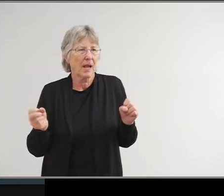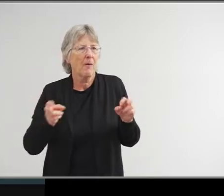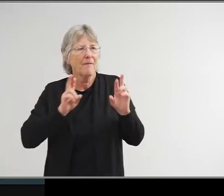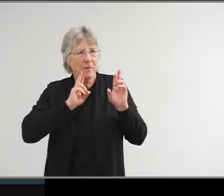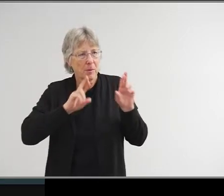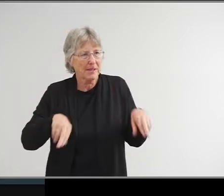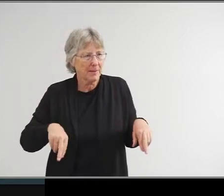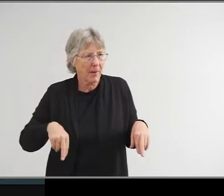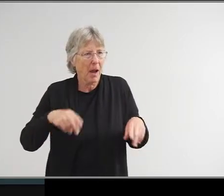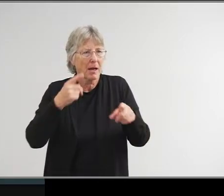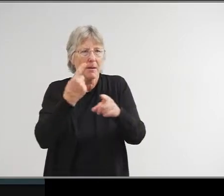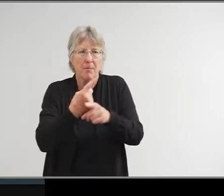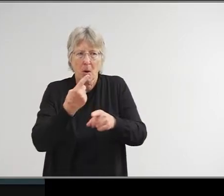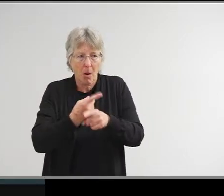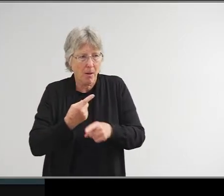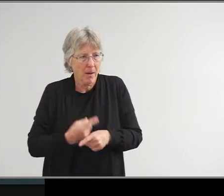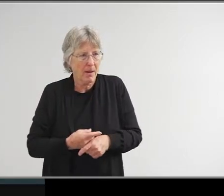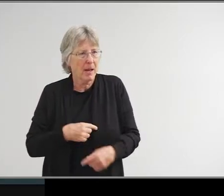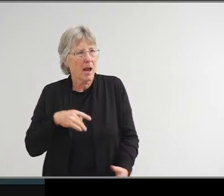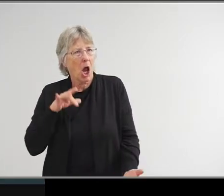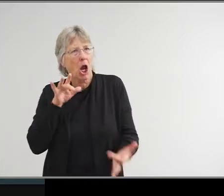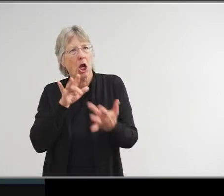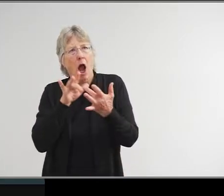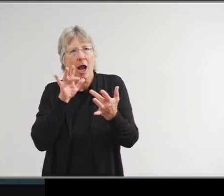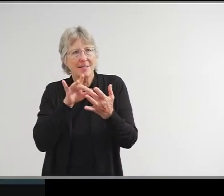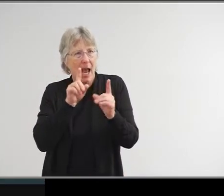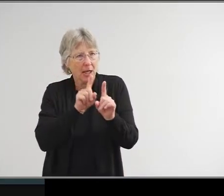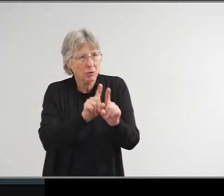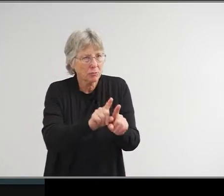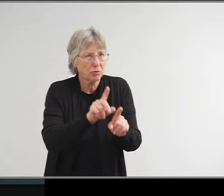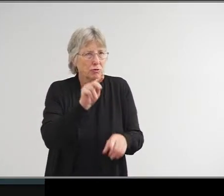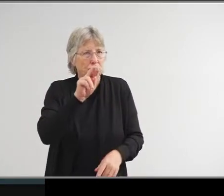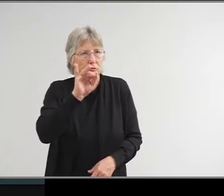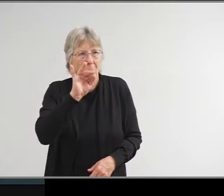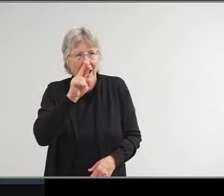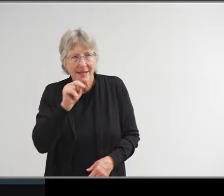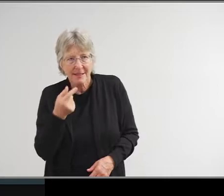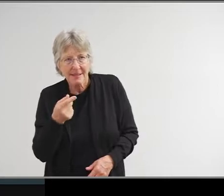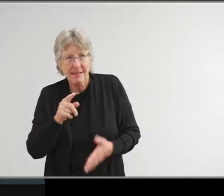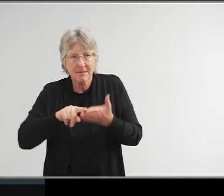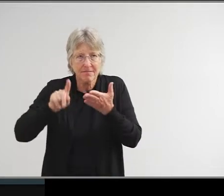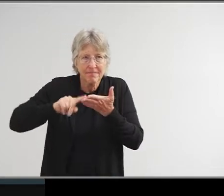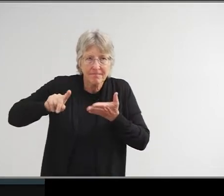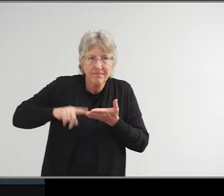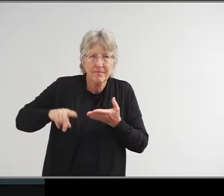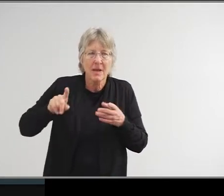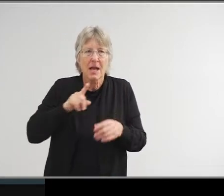We have done contact tracing and actively pursued any reports of COVID